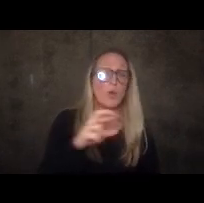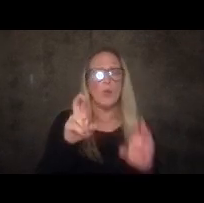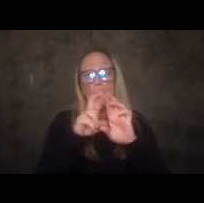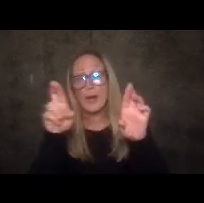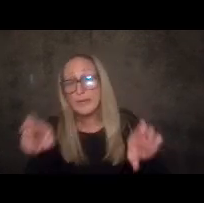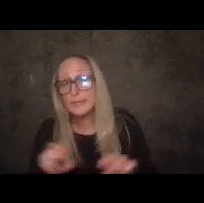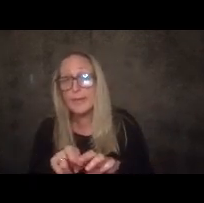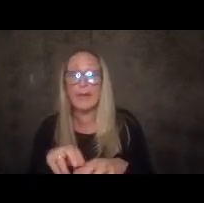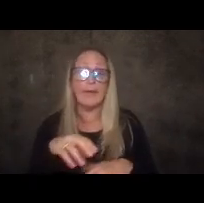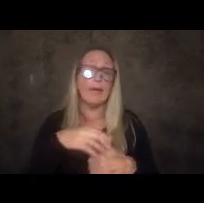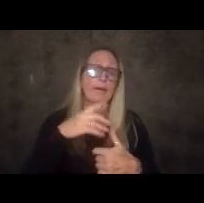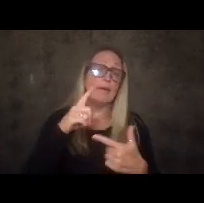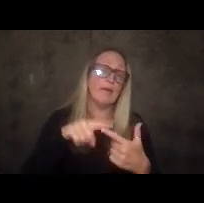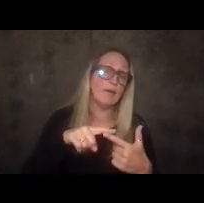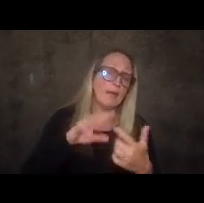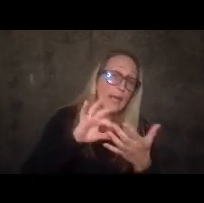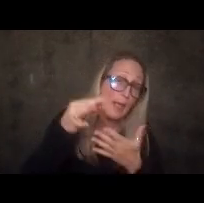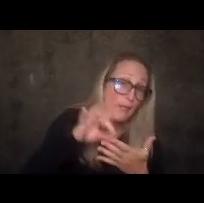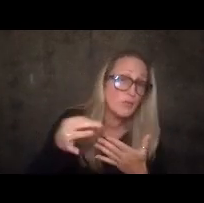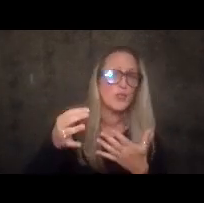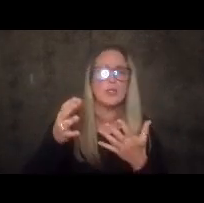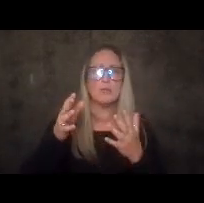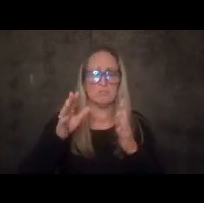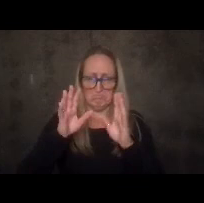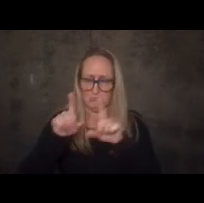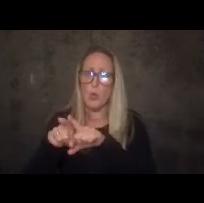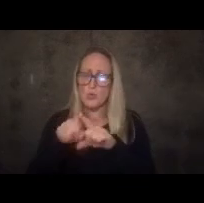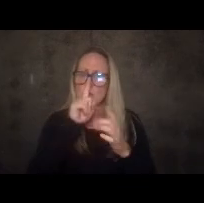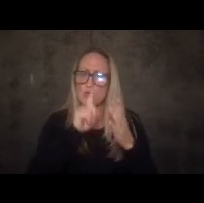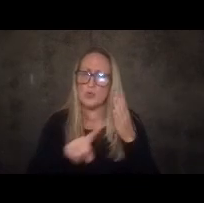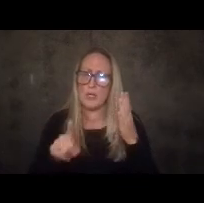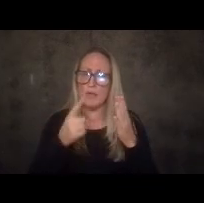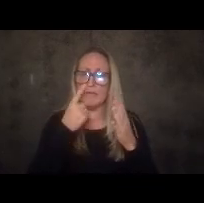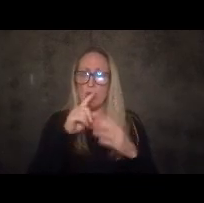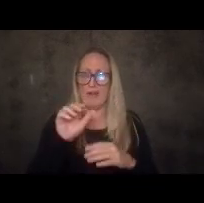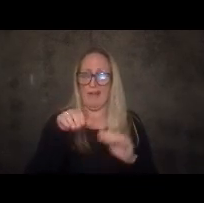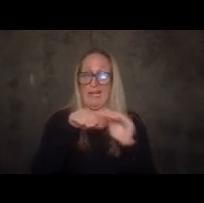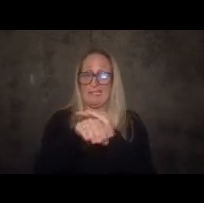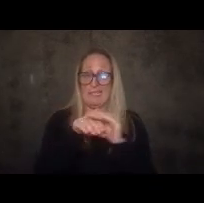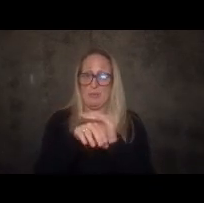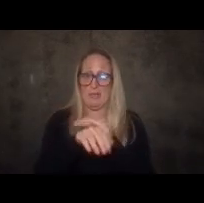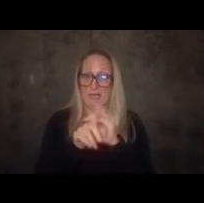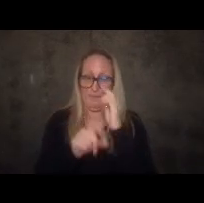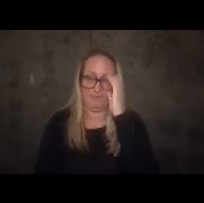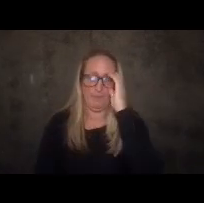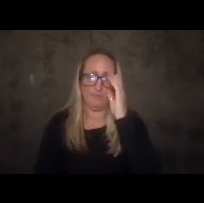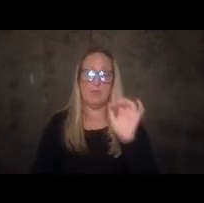you're looking for a resume or maybe a calendar. One thing you could also check for though, is accessibility. So if I type in